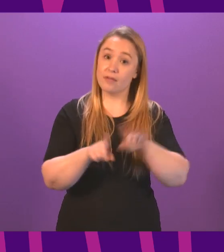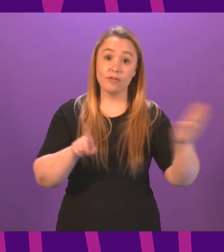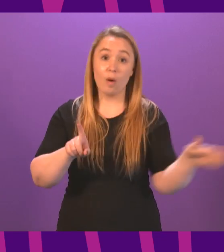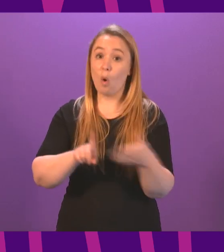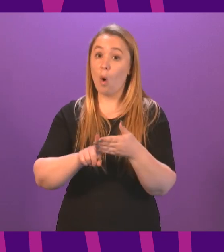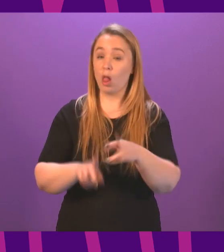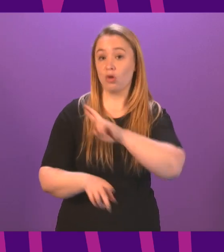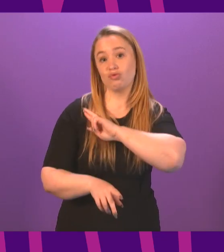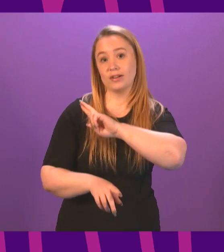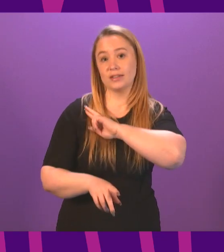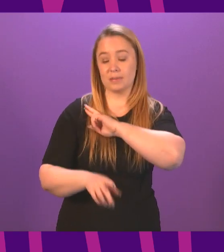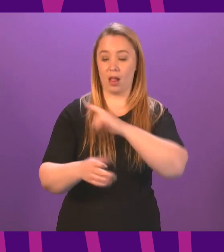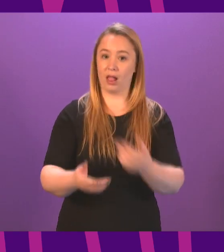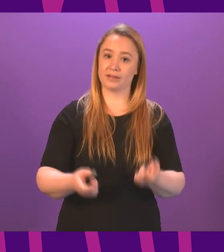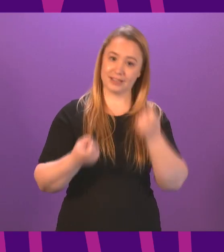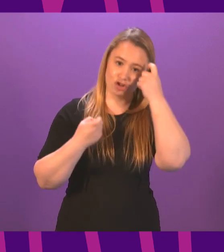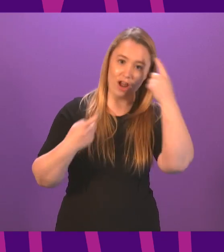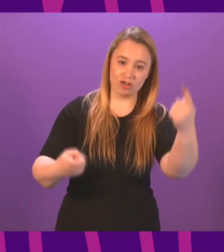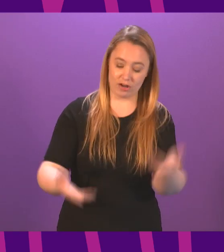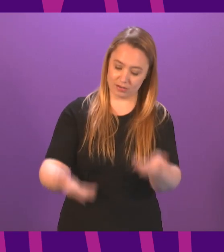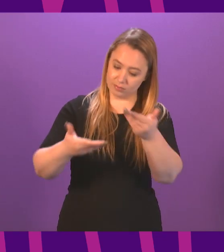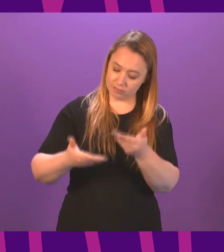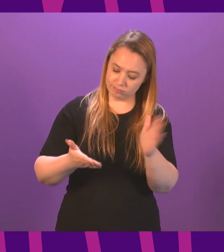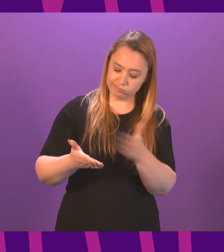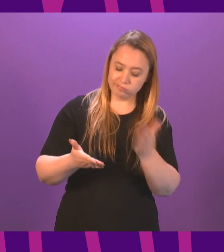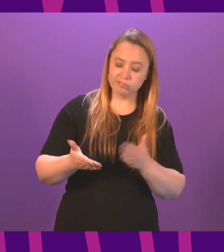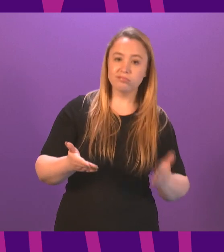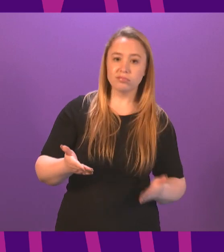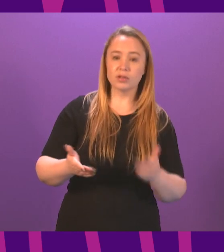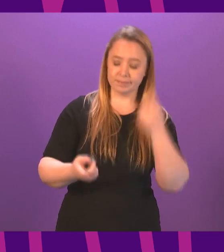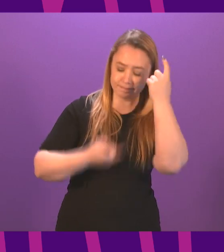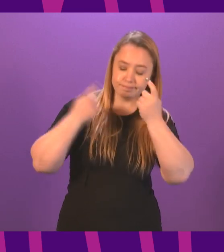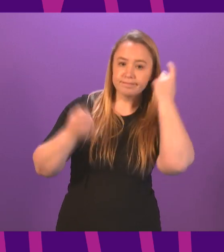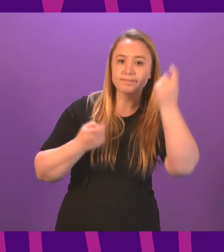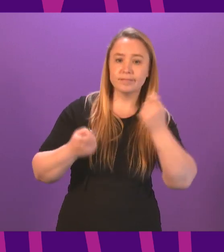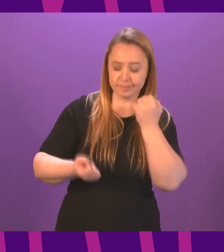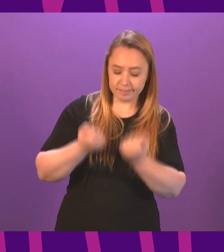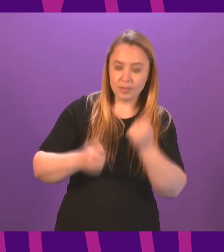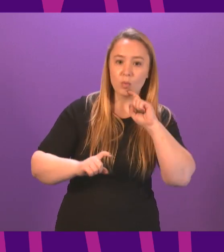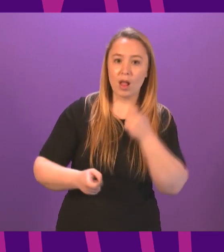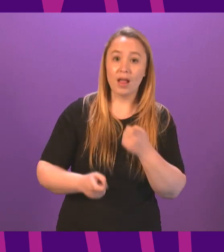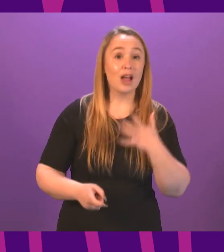There is no part of me that wants to do things that are harmful to business; the idea that